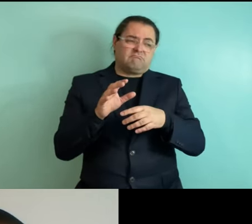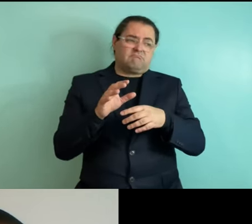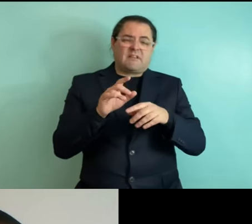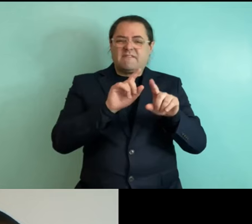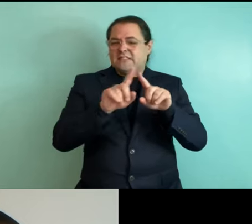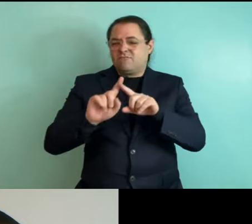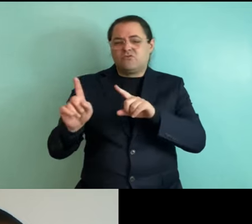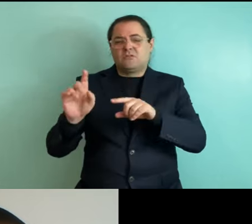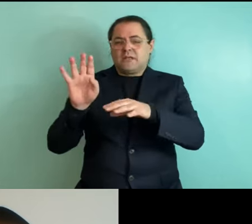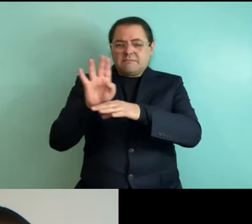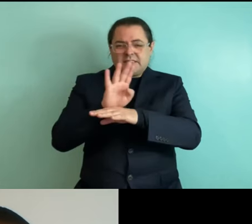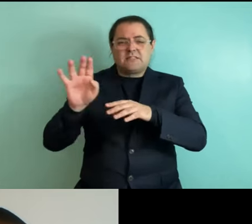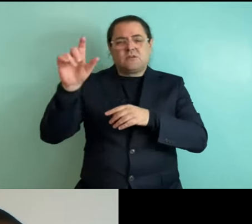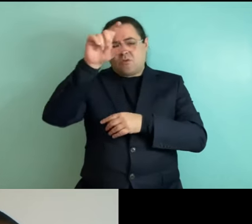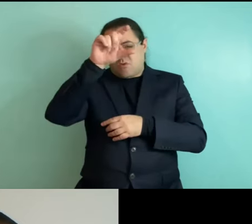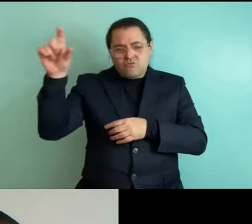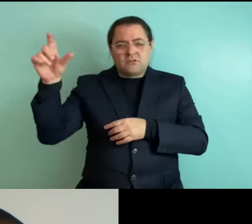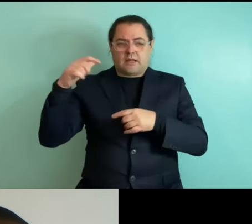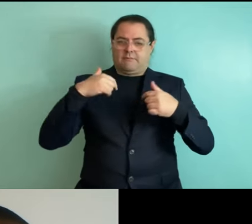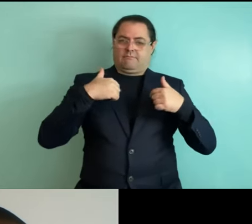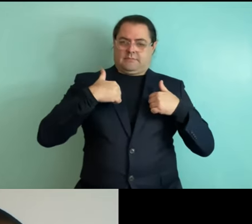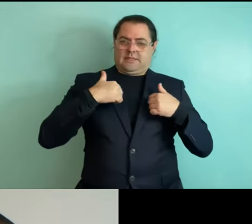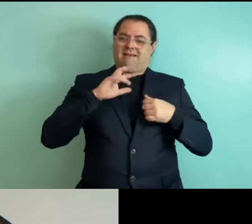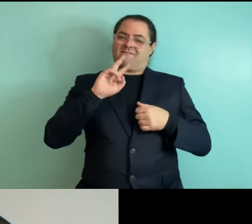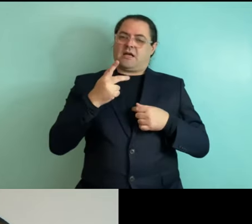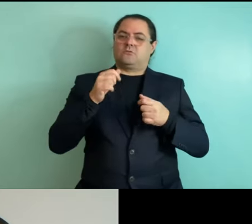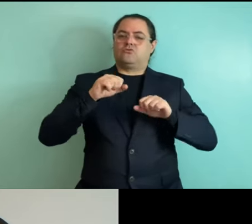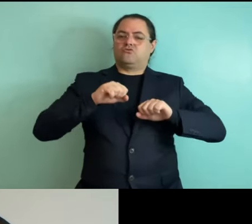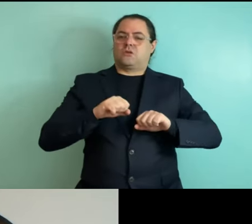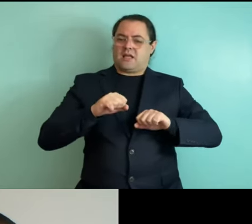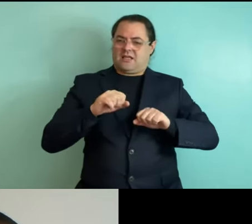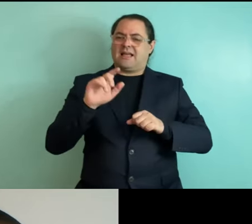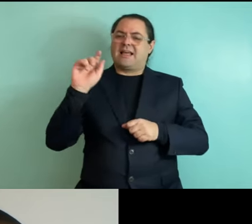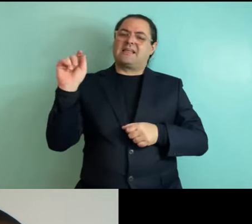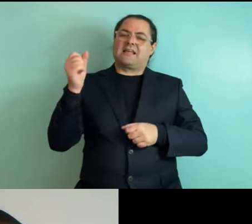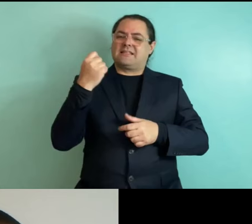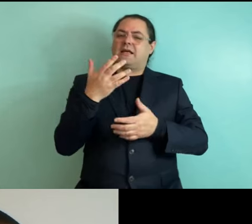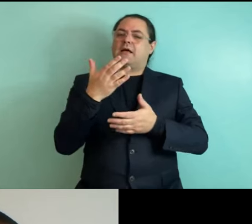offering as our Vice Chair of Kenya business disability network. We also are training and